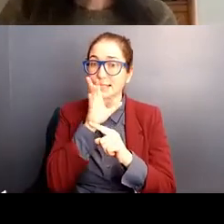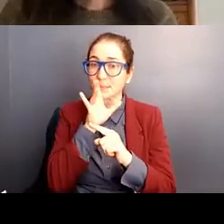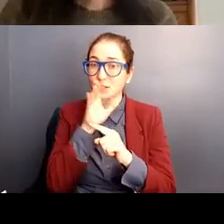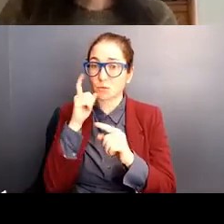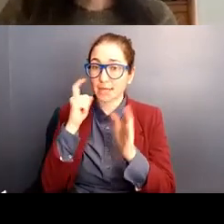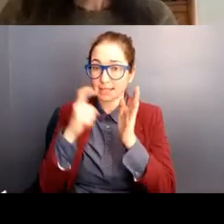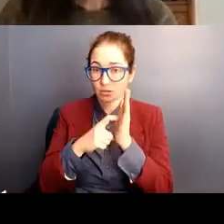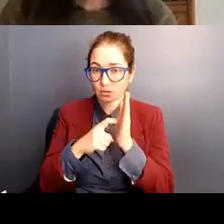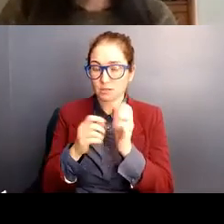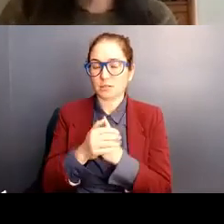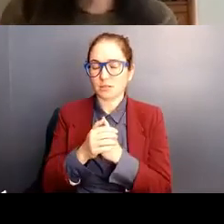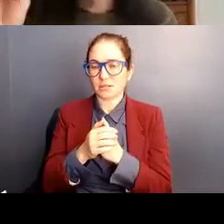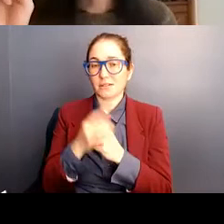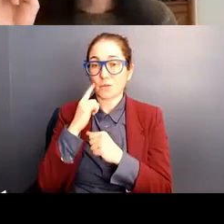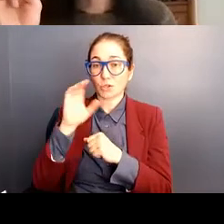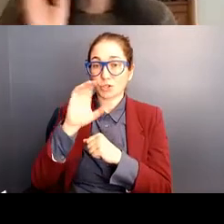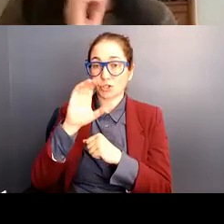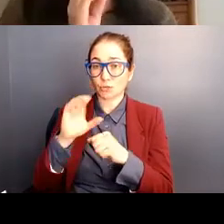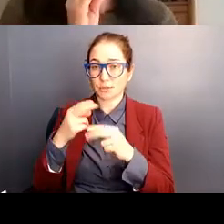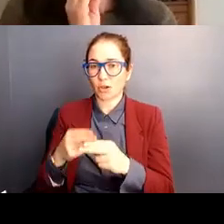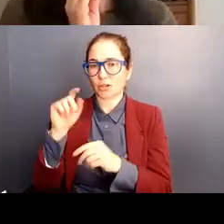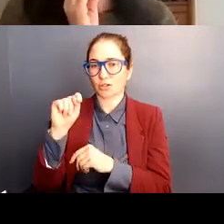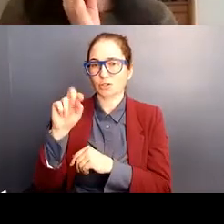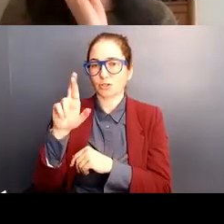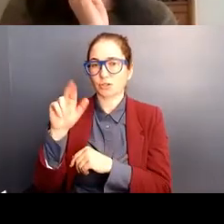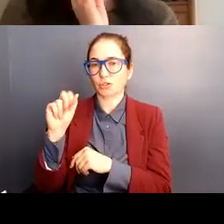And so on Zoom that's called transcripts, if you're in a